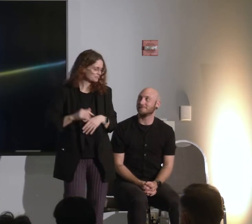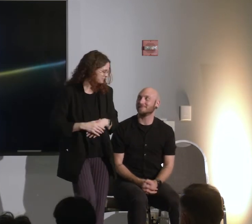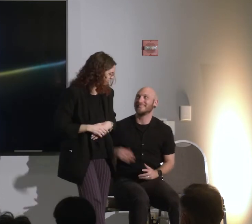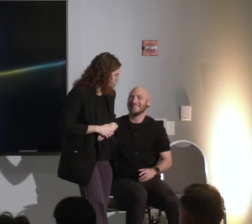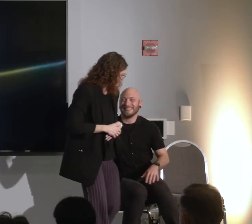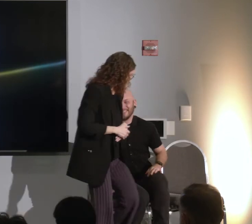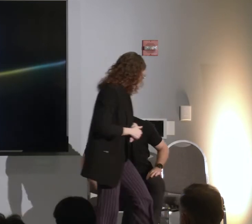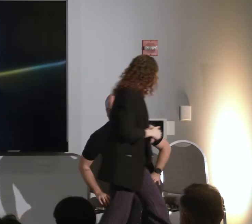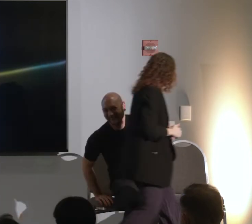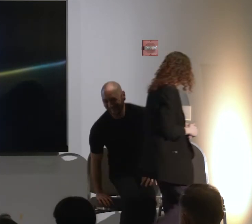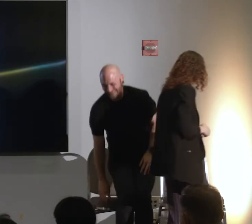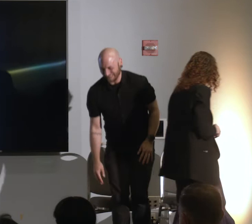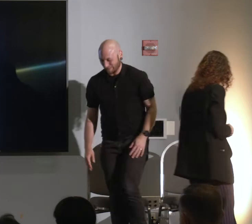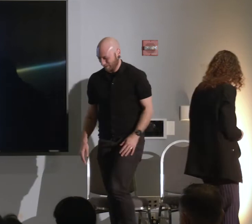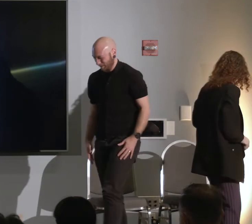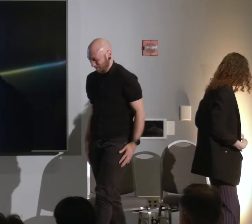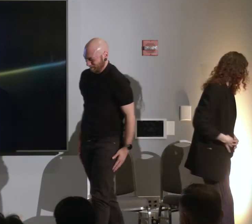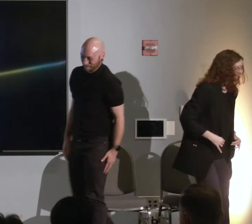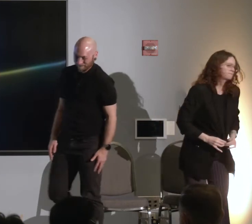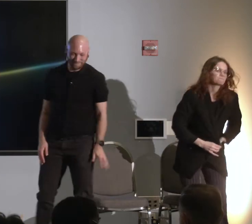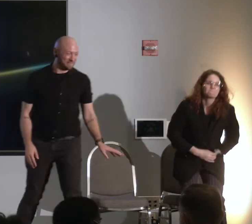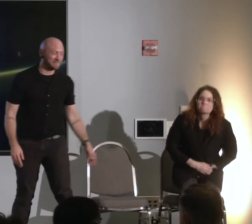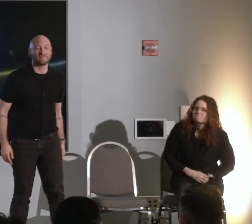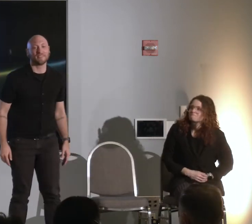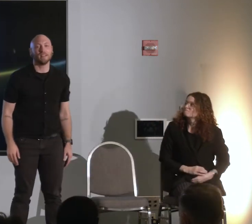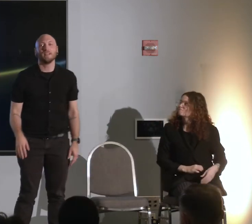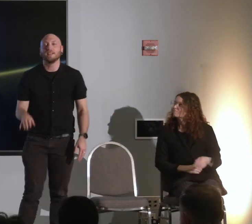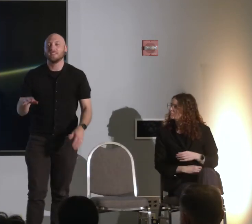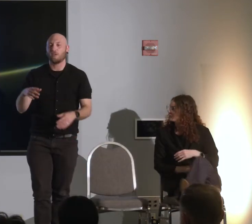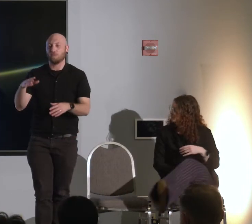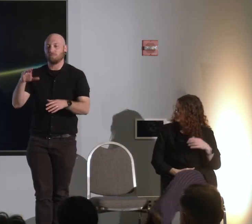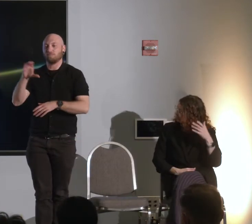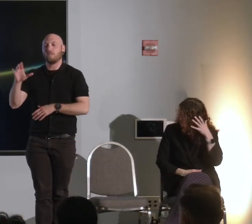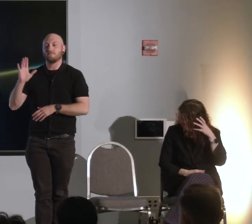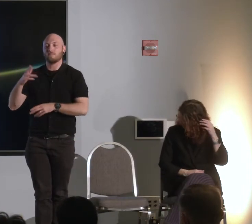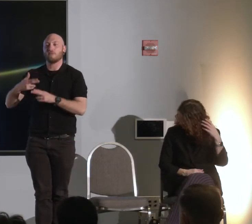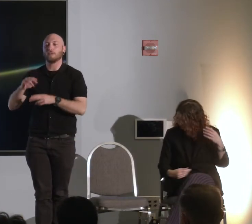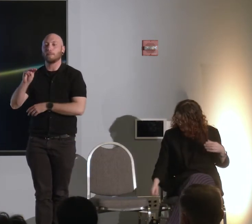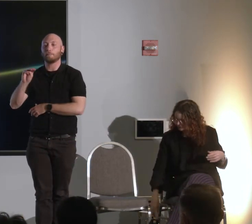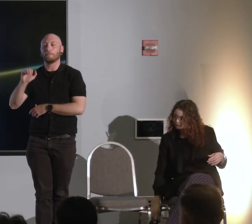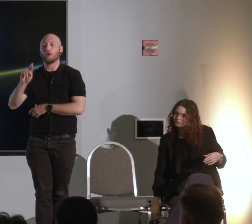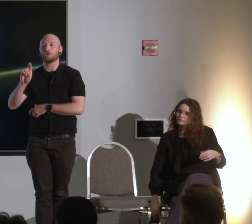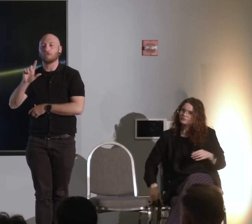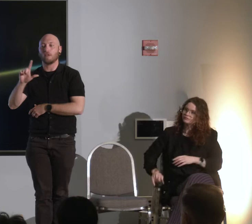It was the Marshall Field Wholesale Store. We'll get there in a minute. But first there had been precedents.